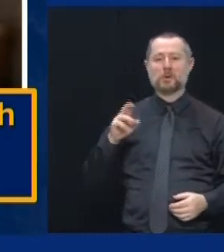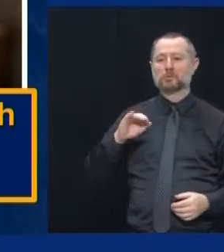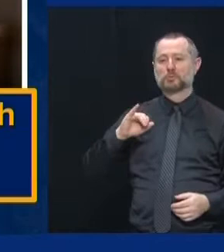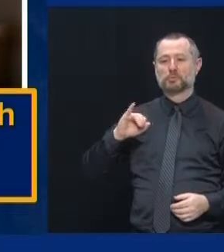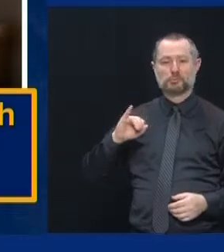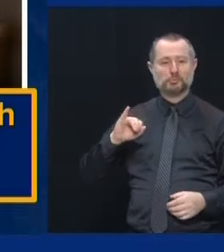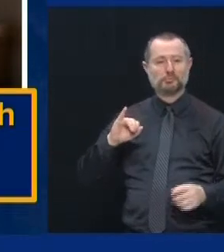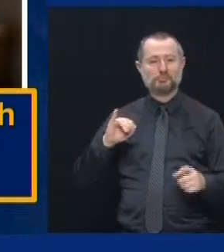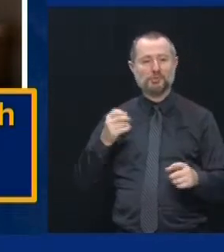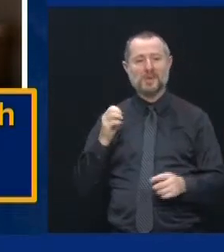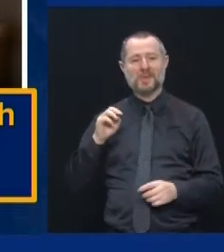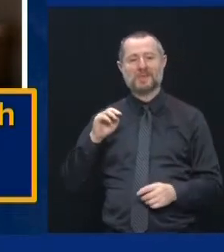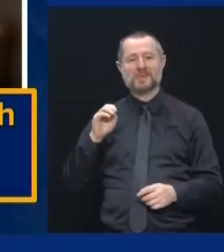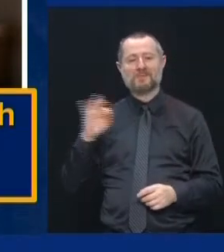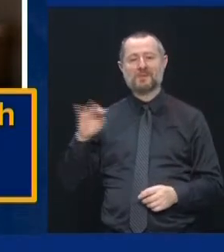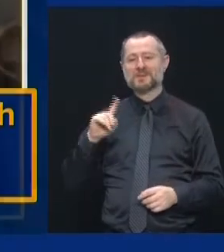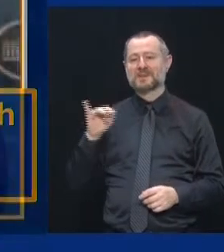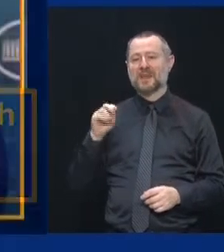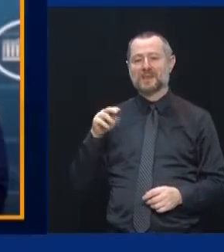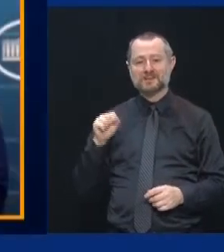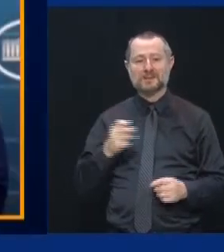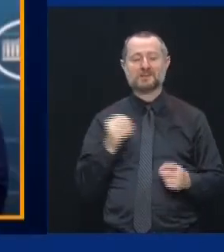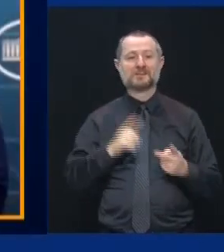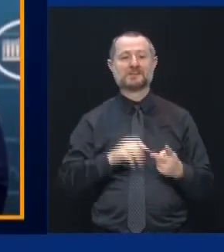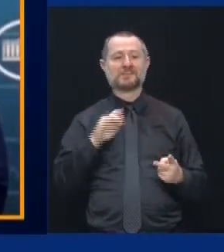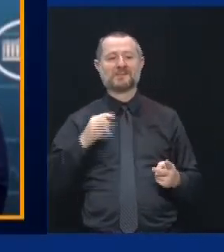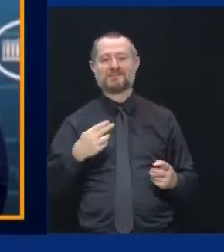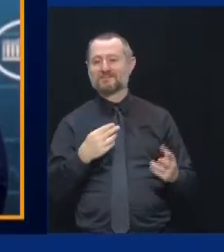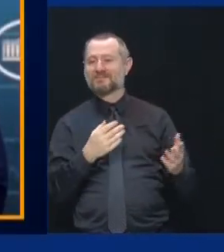DOING. LET ME ANNOUNCE AND INTRODUCE